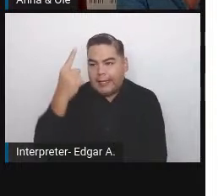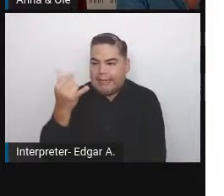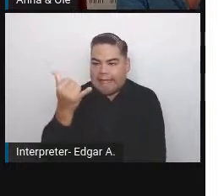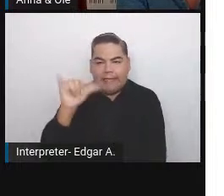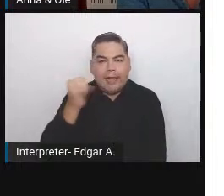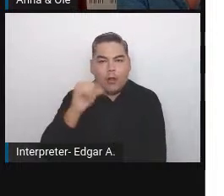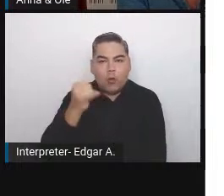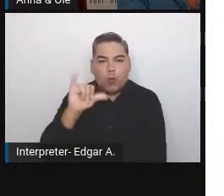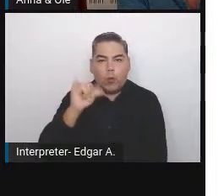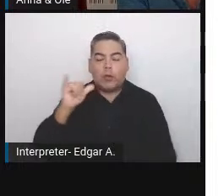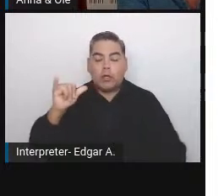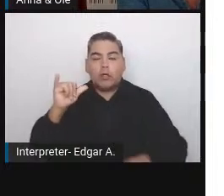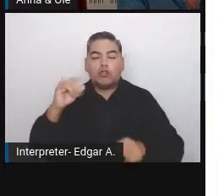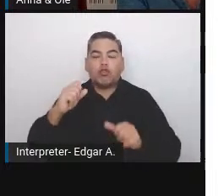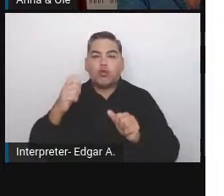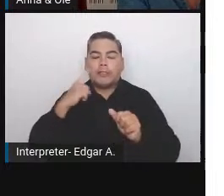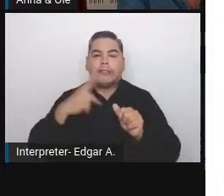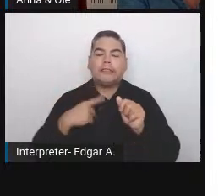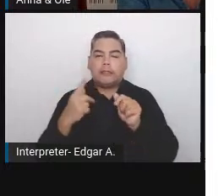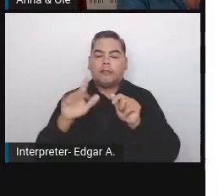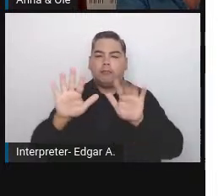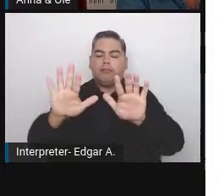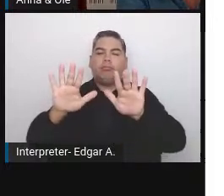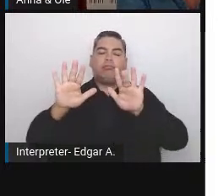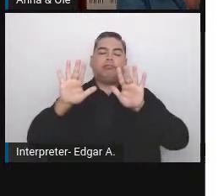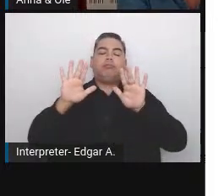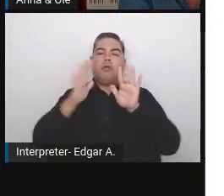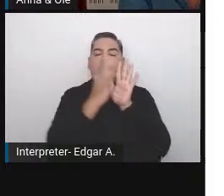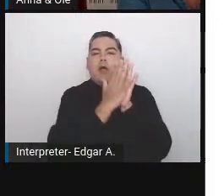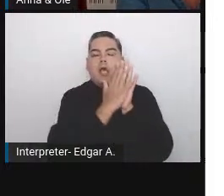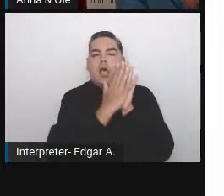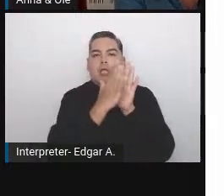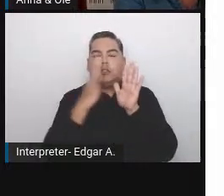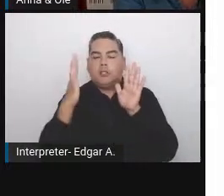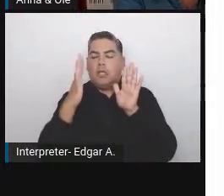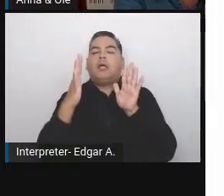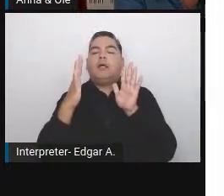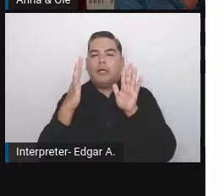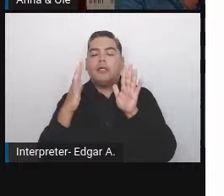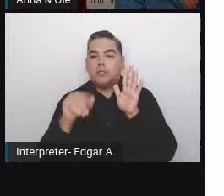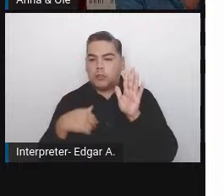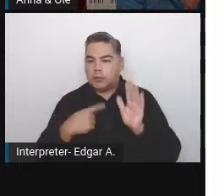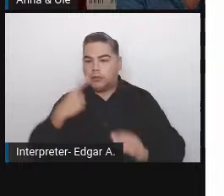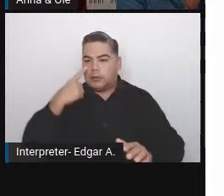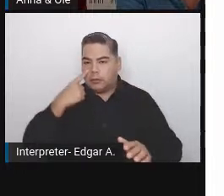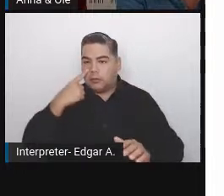Then for the people with vision impairment we change their box to this black with yellow writing.